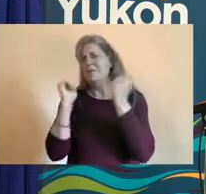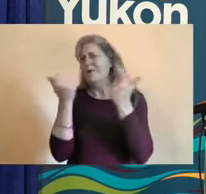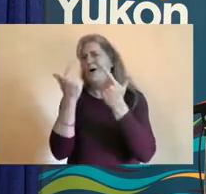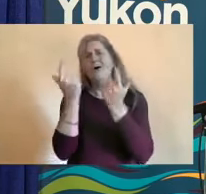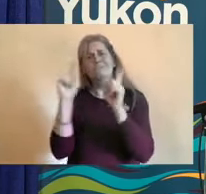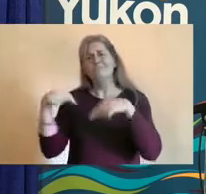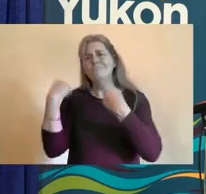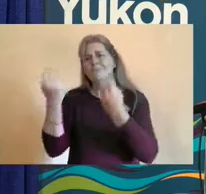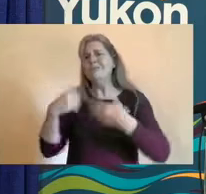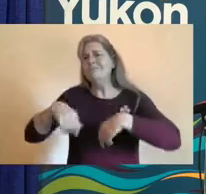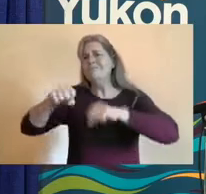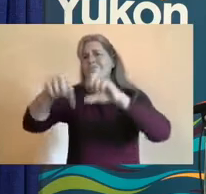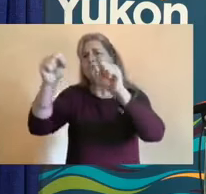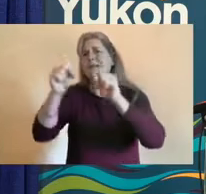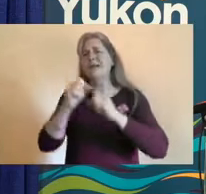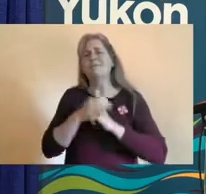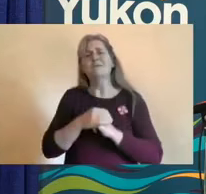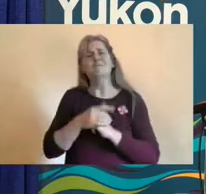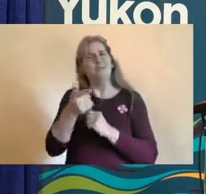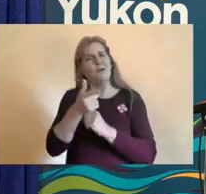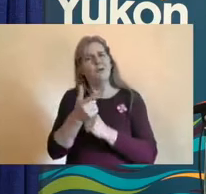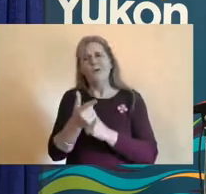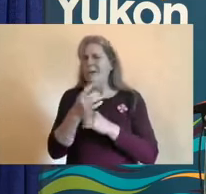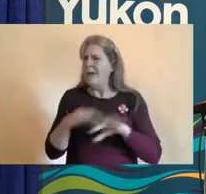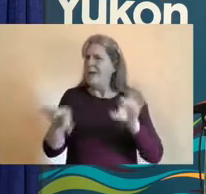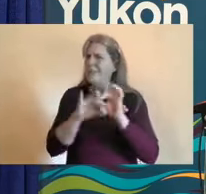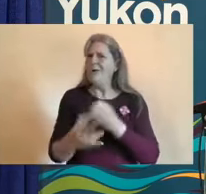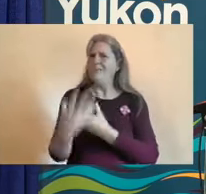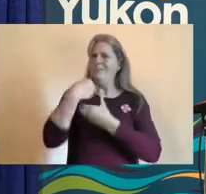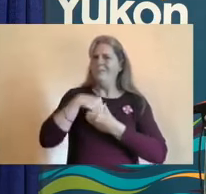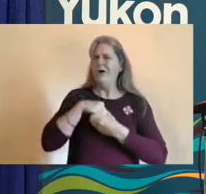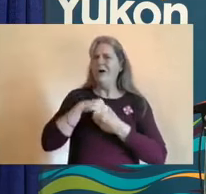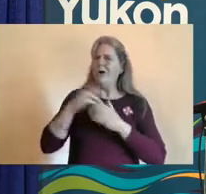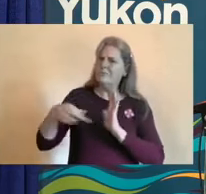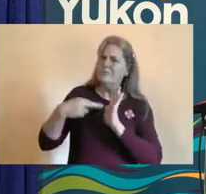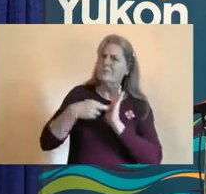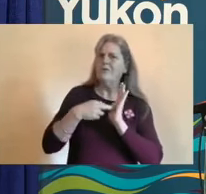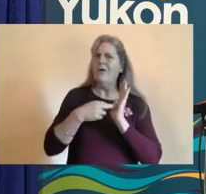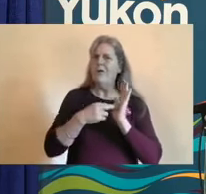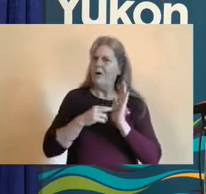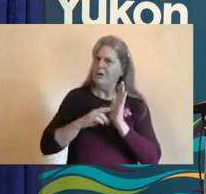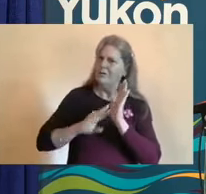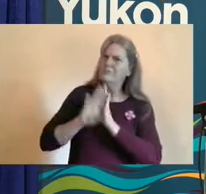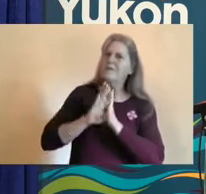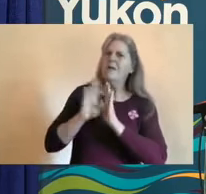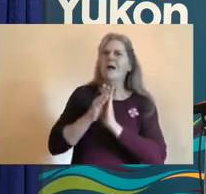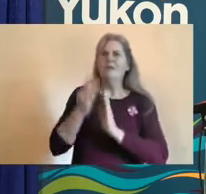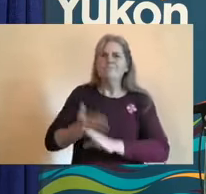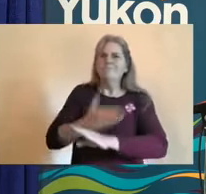leadership. You have a active role, and you